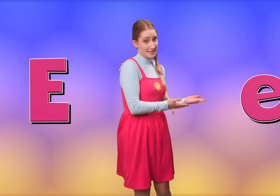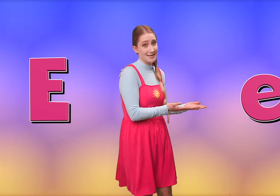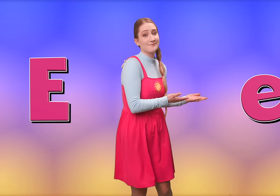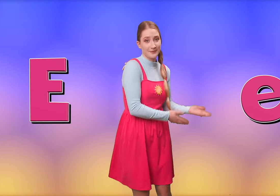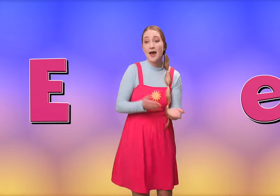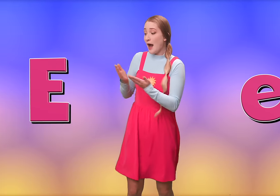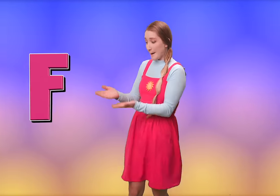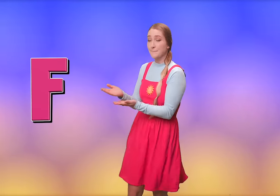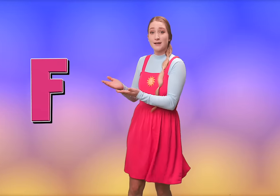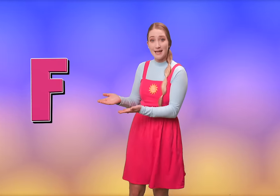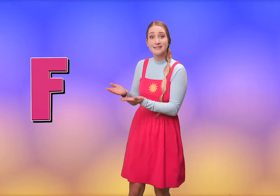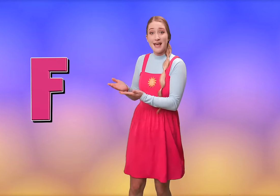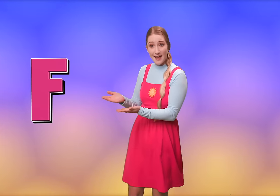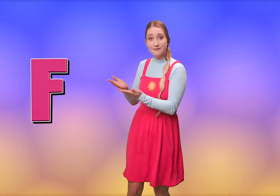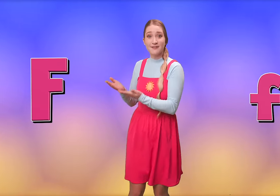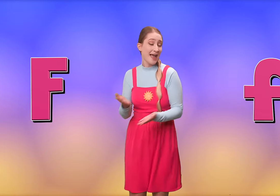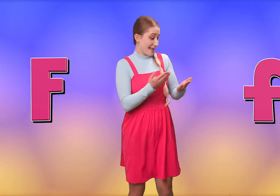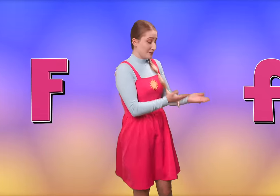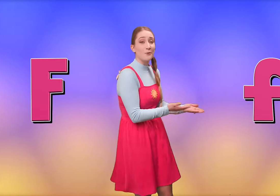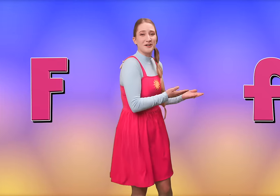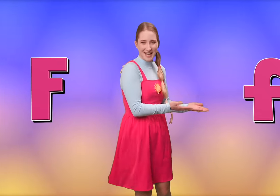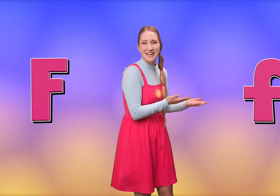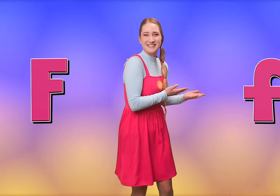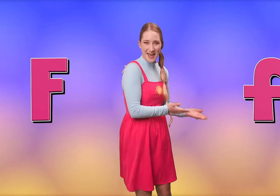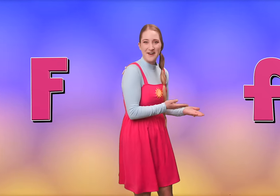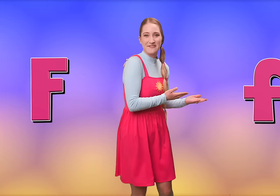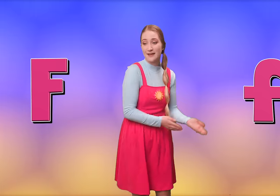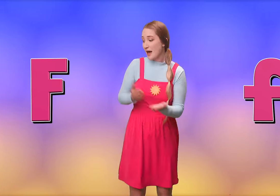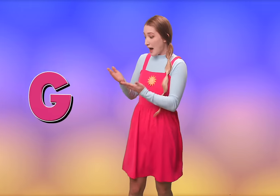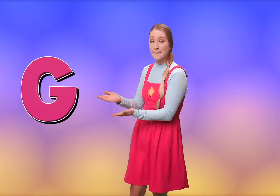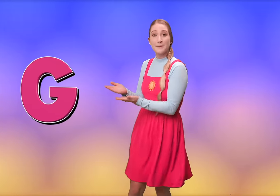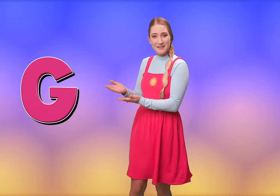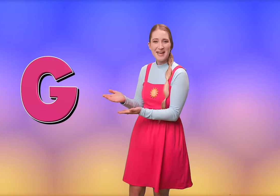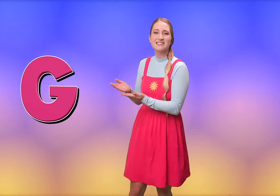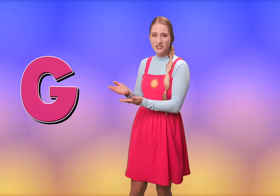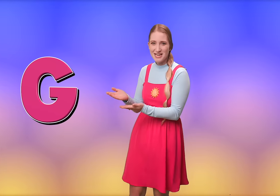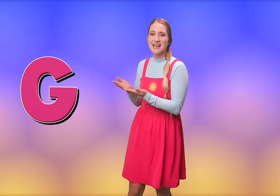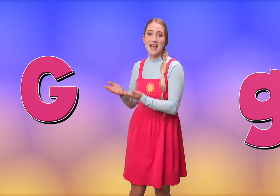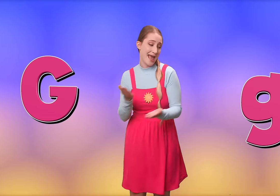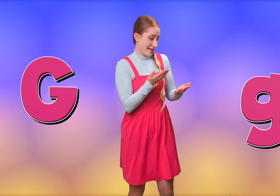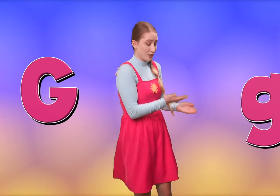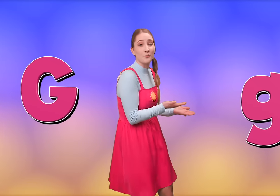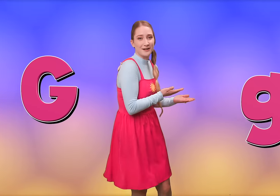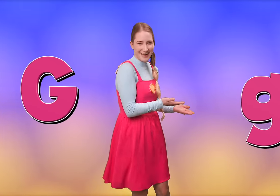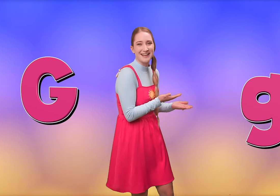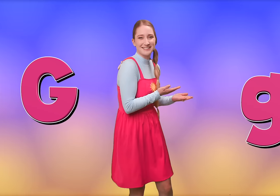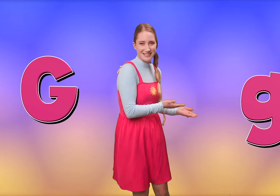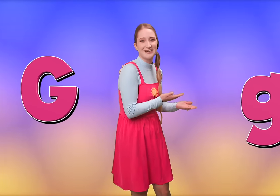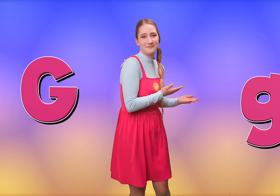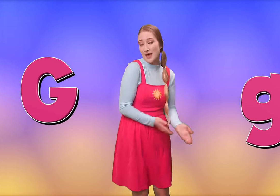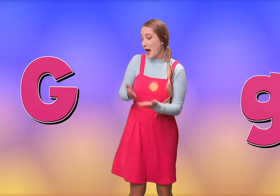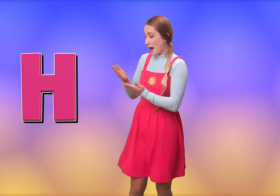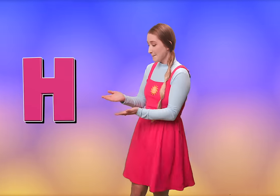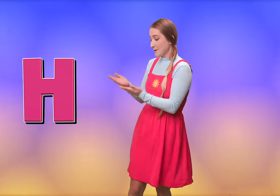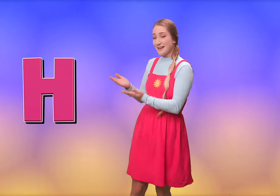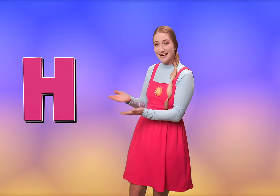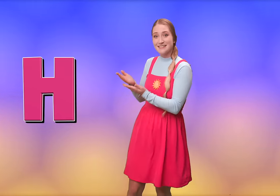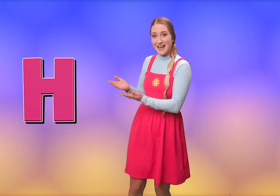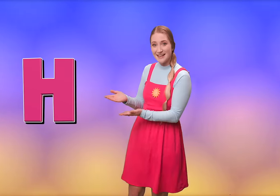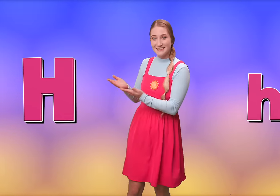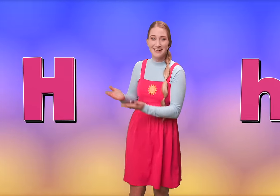uppercase, uppercase, uppercase, uppercase,